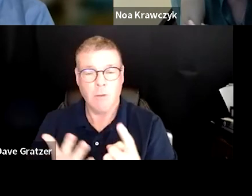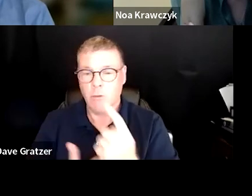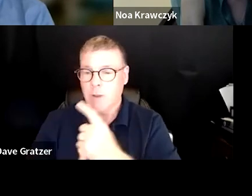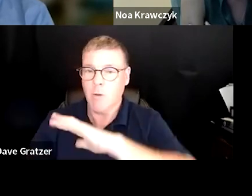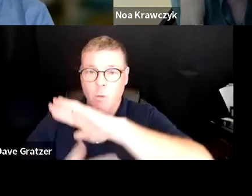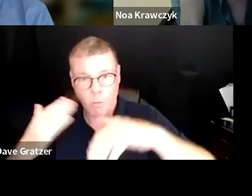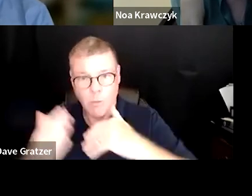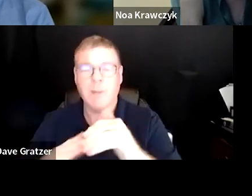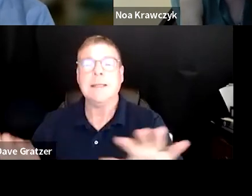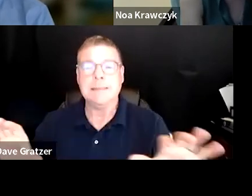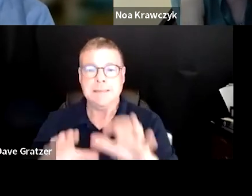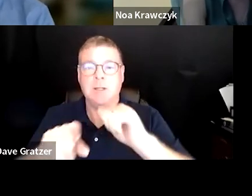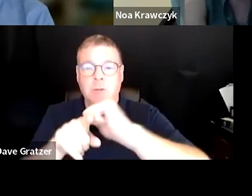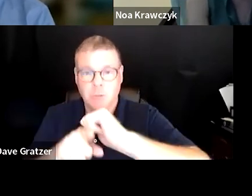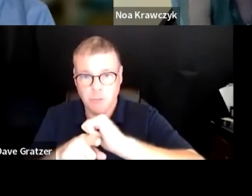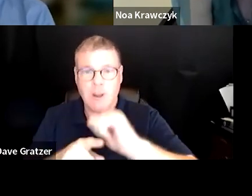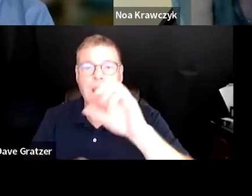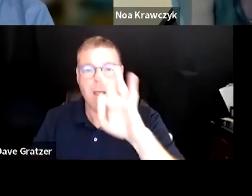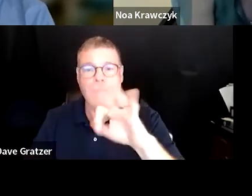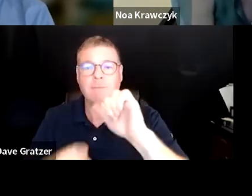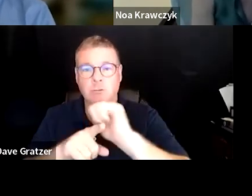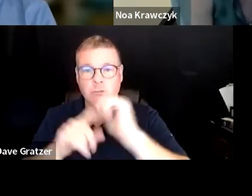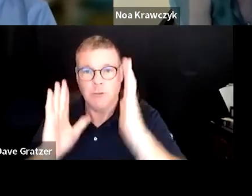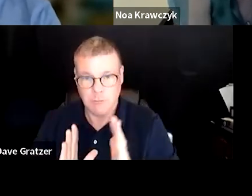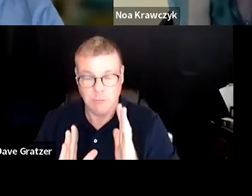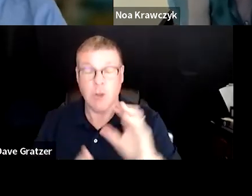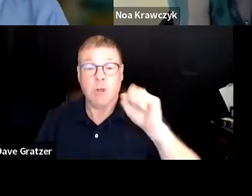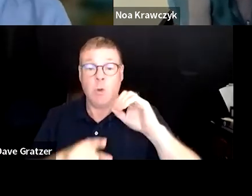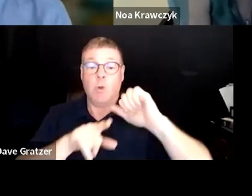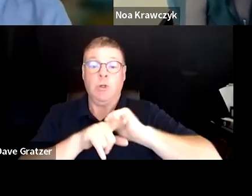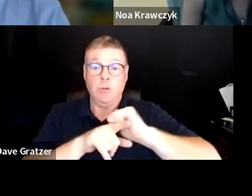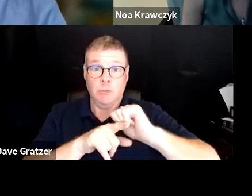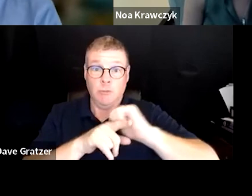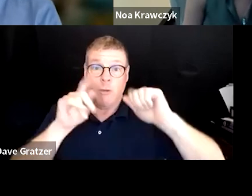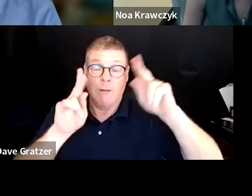is being done as a training of trainers. So the training officers or someone who's designated